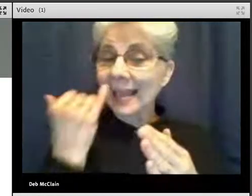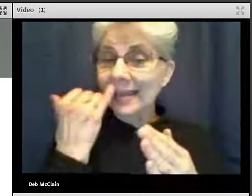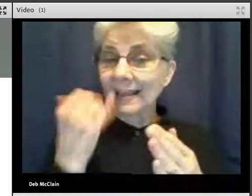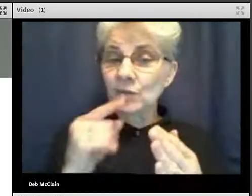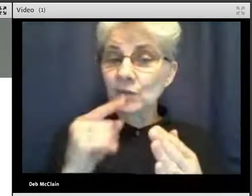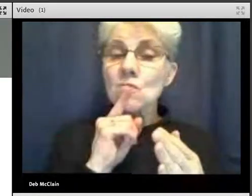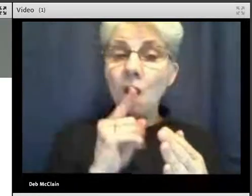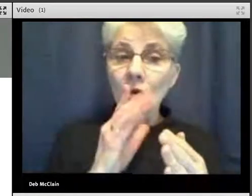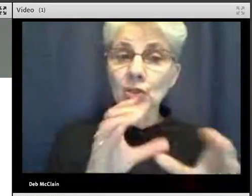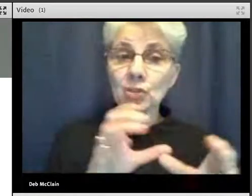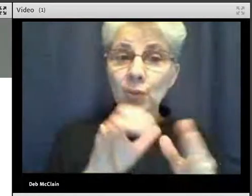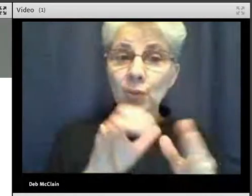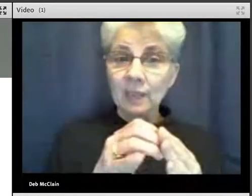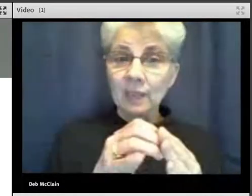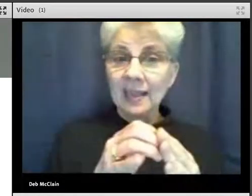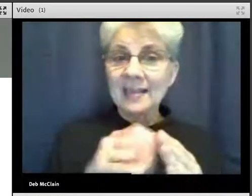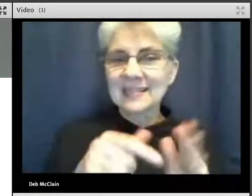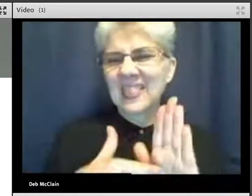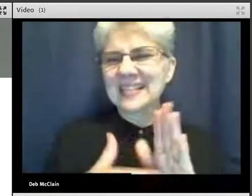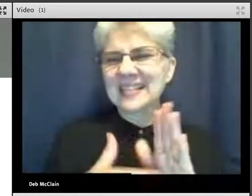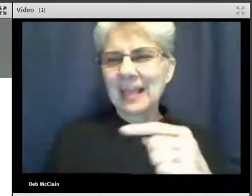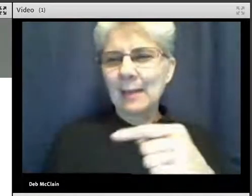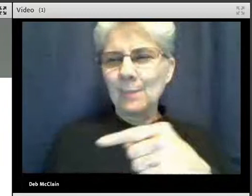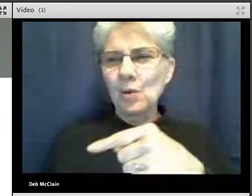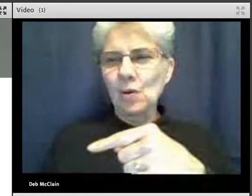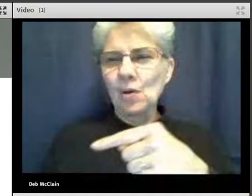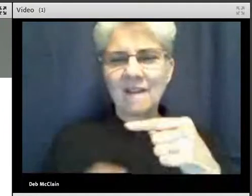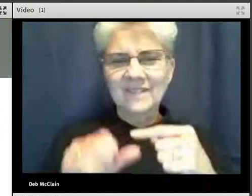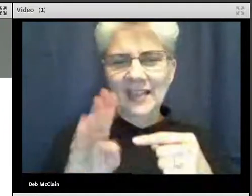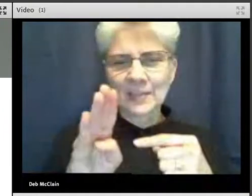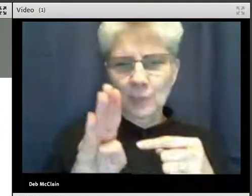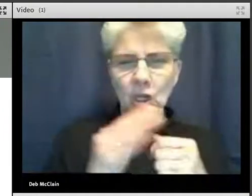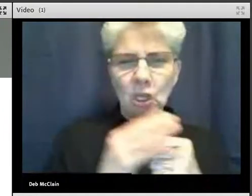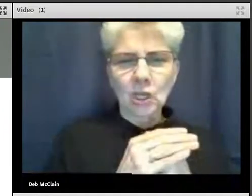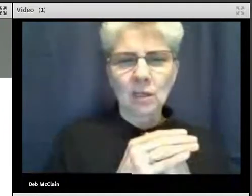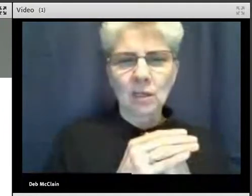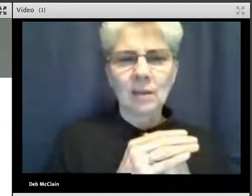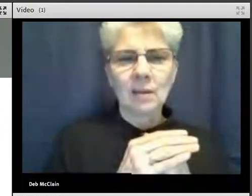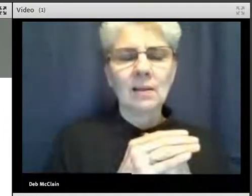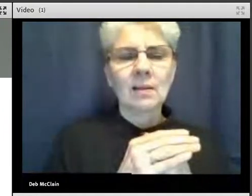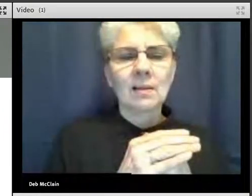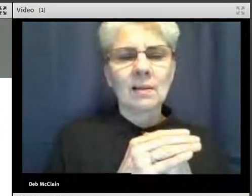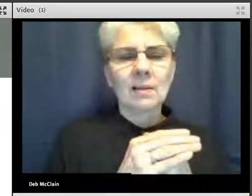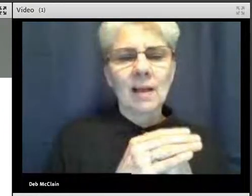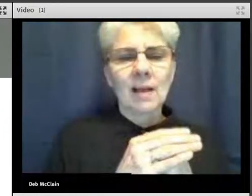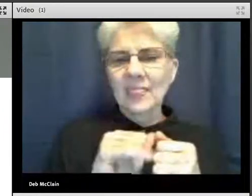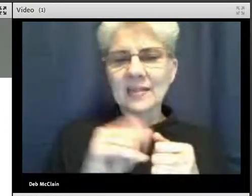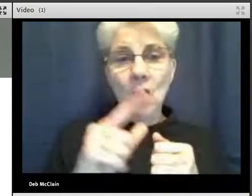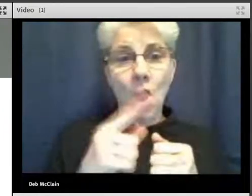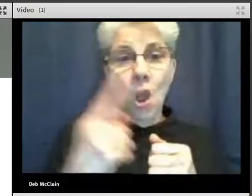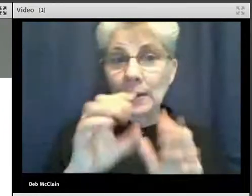Because, again, if you are going to do this right -- this is an example on Facebook of a contest,